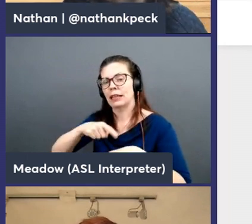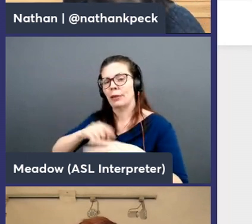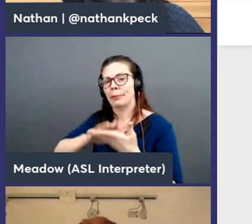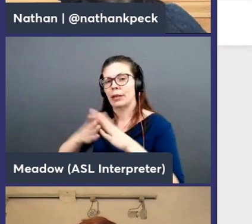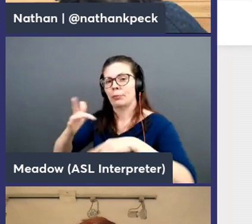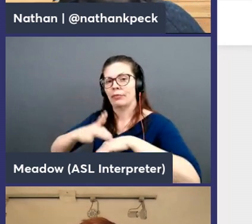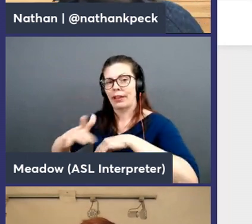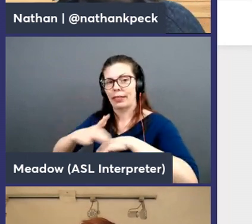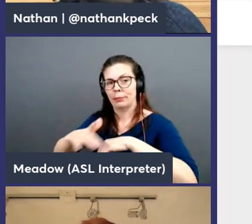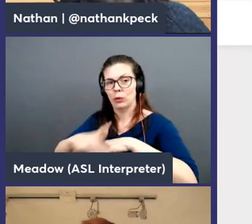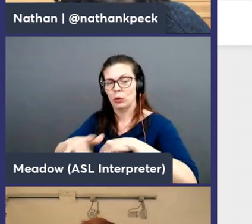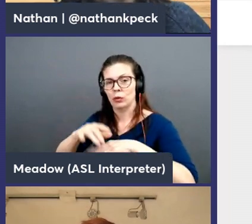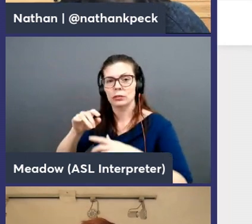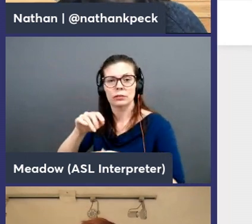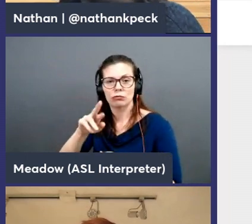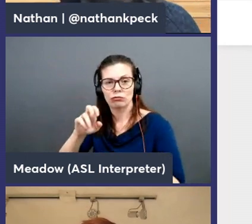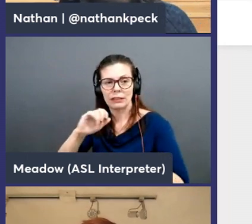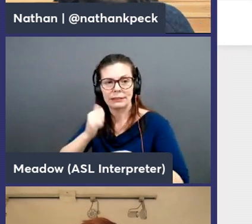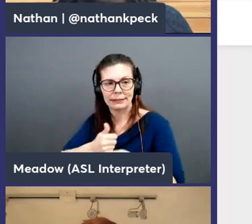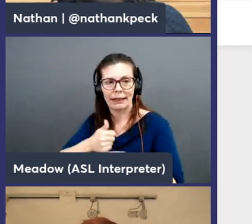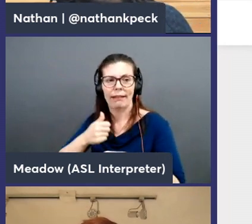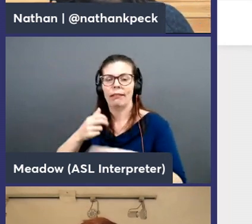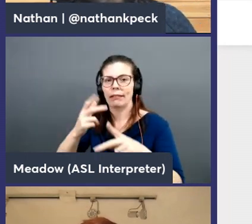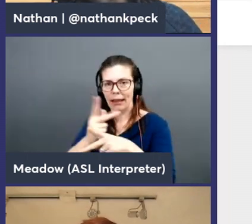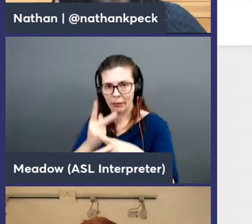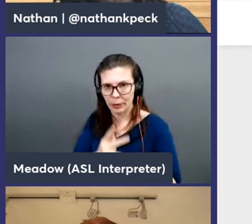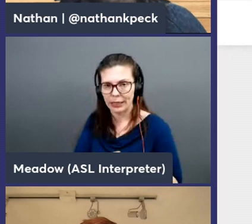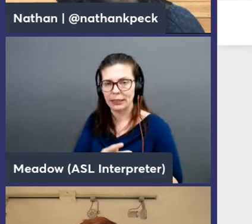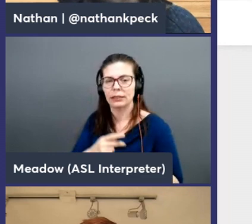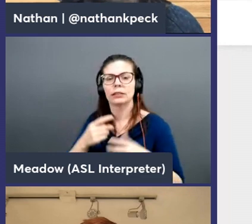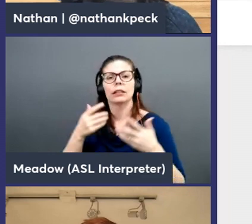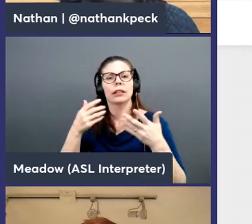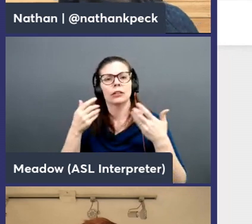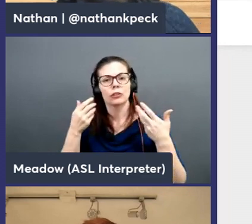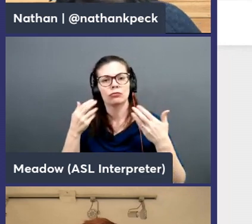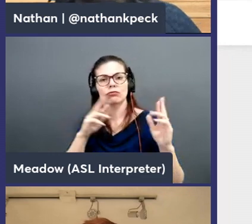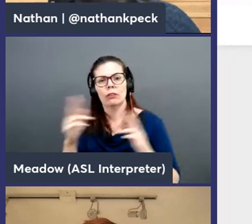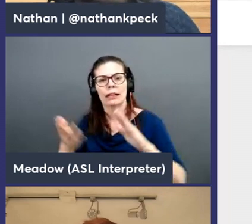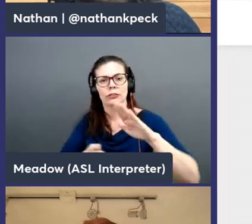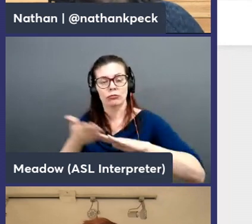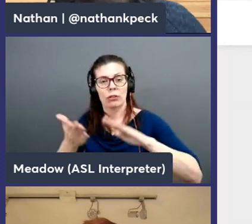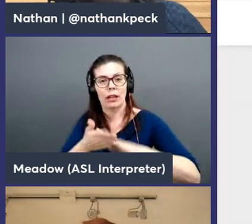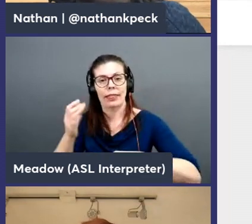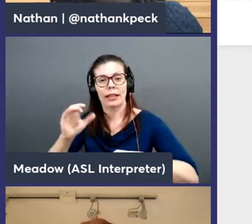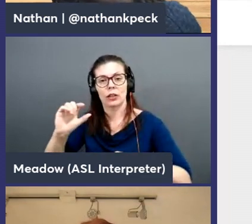it gets reset and calibrated, and it's ready to run a quantum computing job.